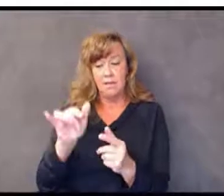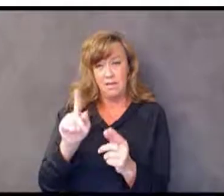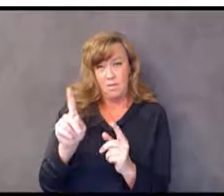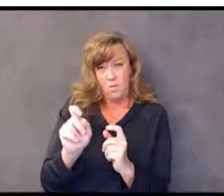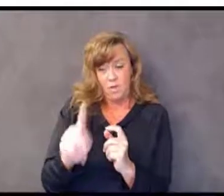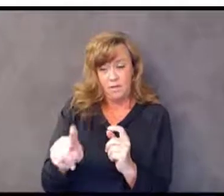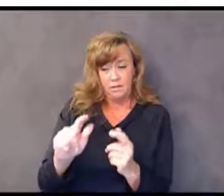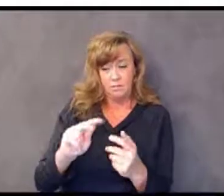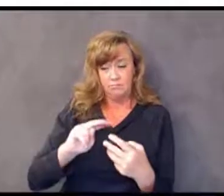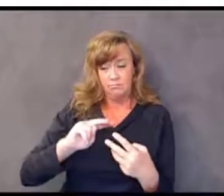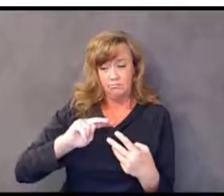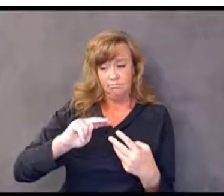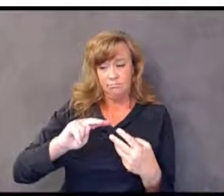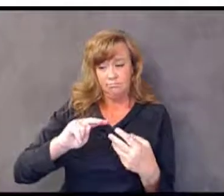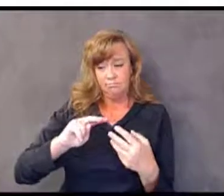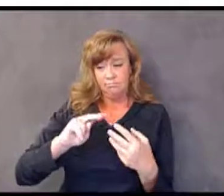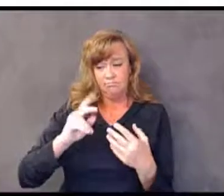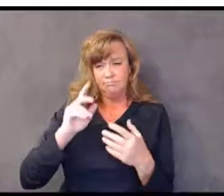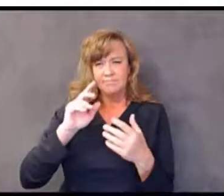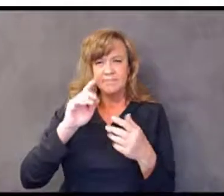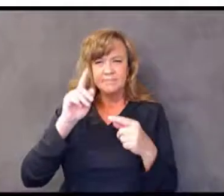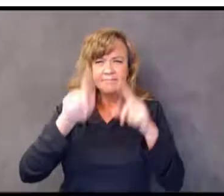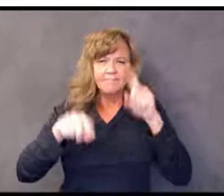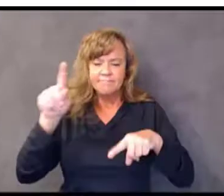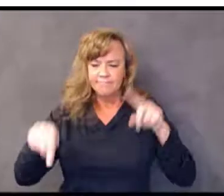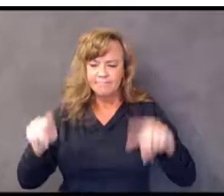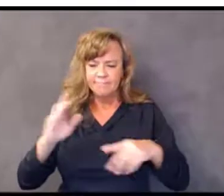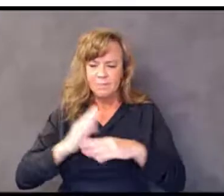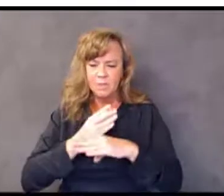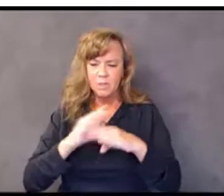in addition to visual phonics as appropriate.